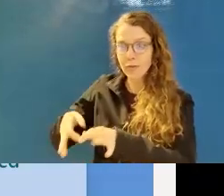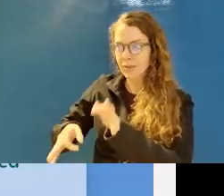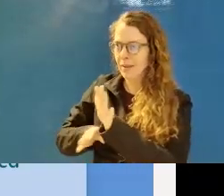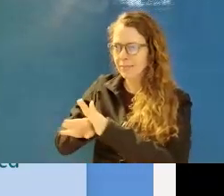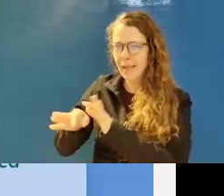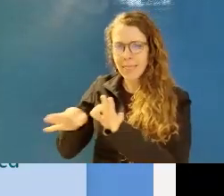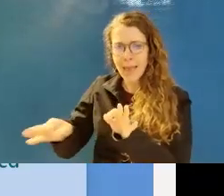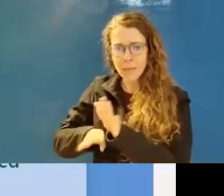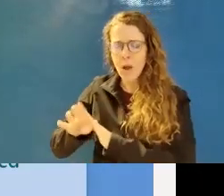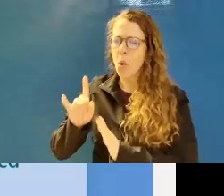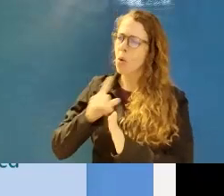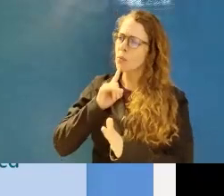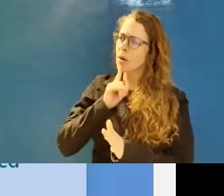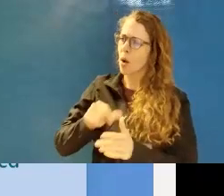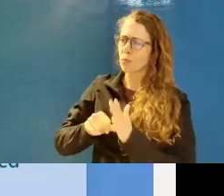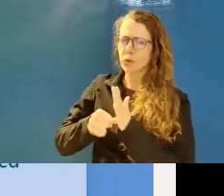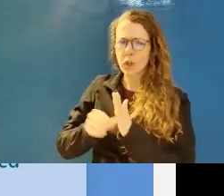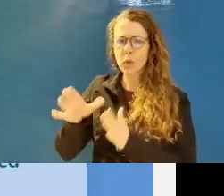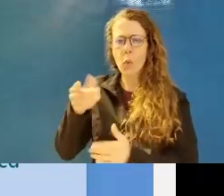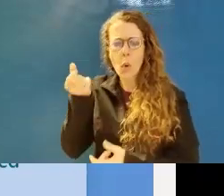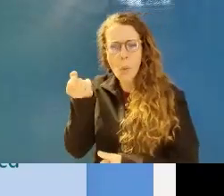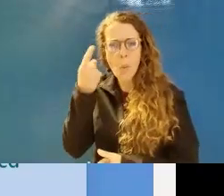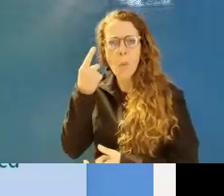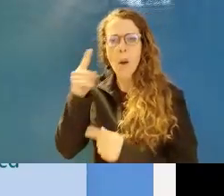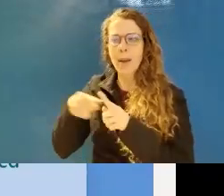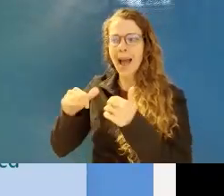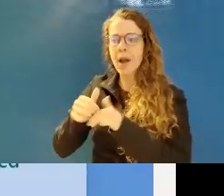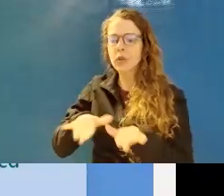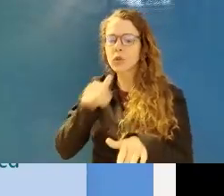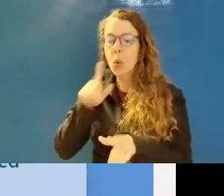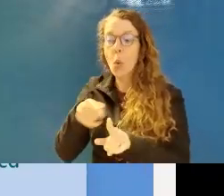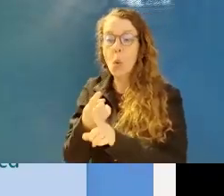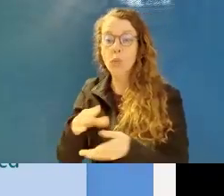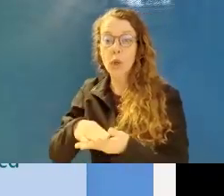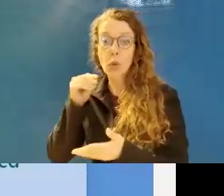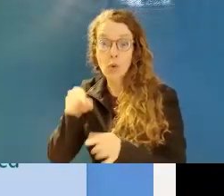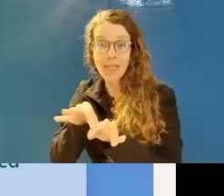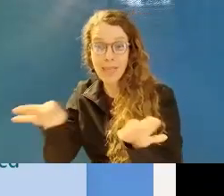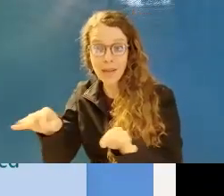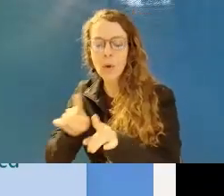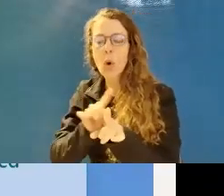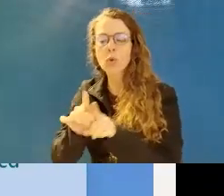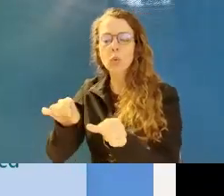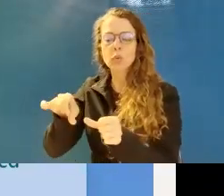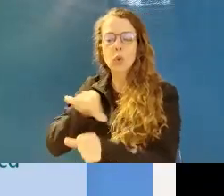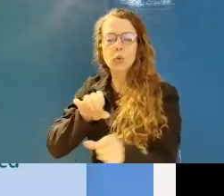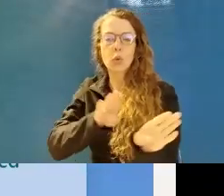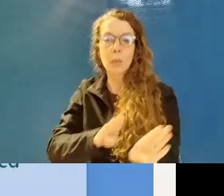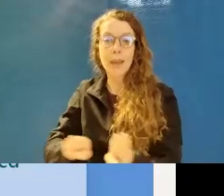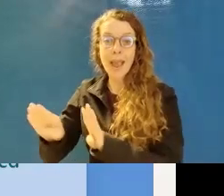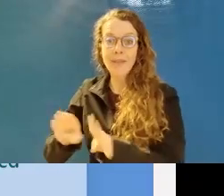I especially appreciate your insight about how children don't just learn language, but also social behaviors through interaction.